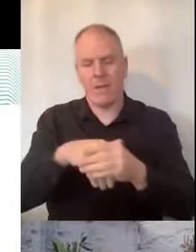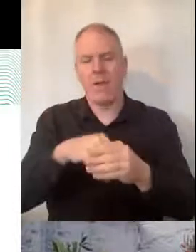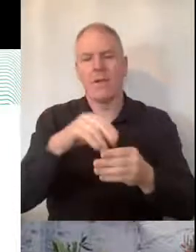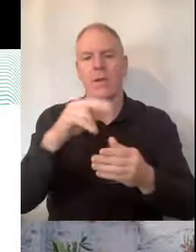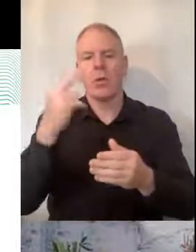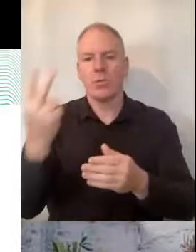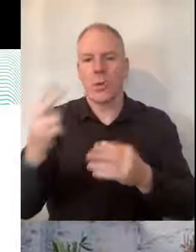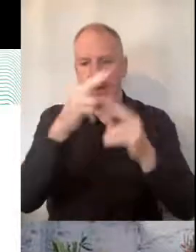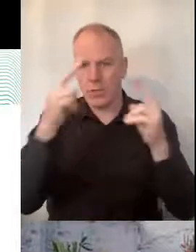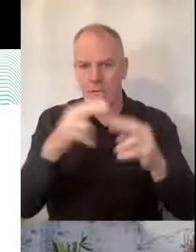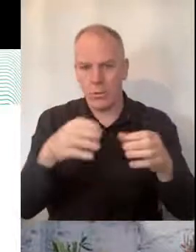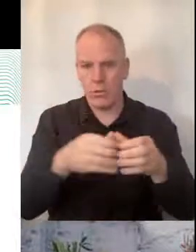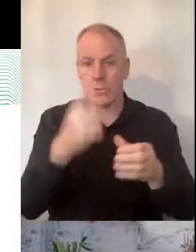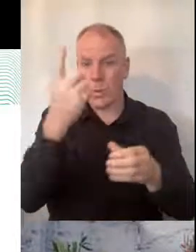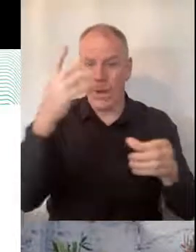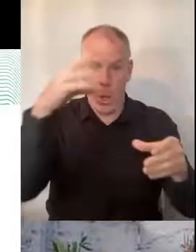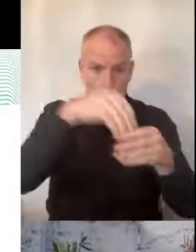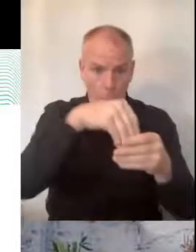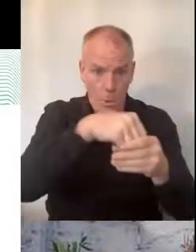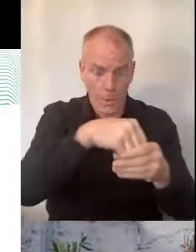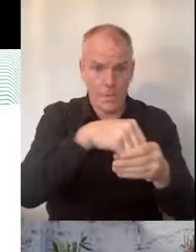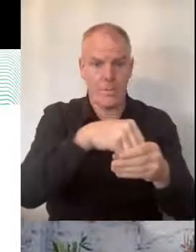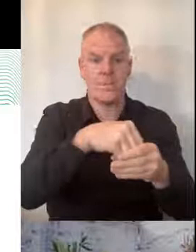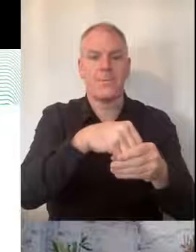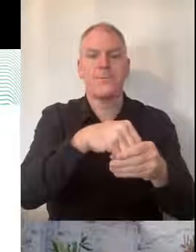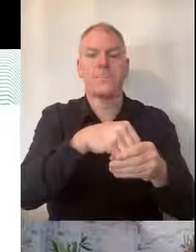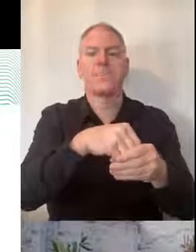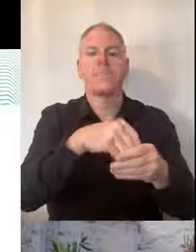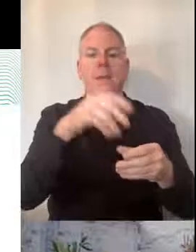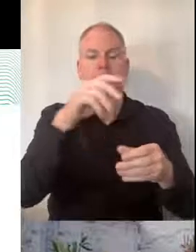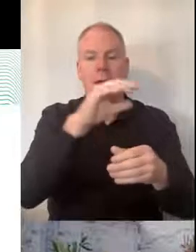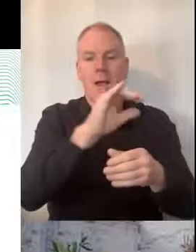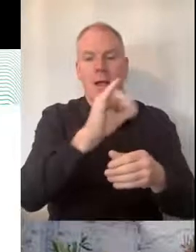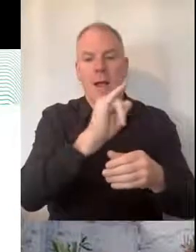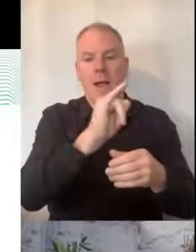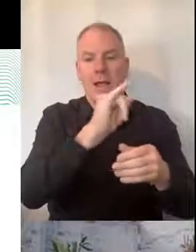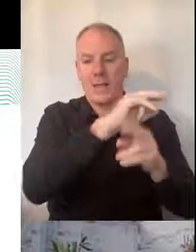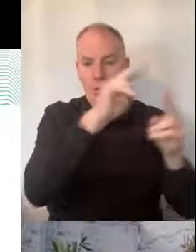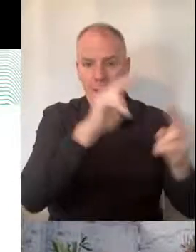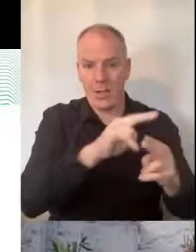One is include that stands for International Collaboratory for universally designed